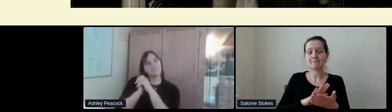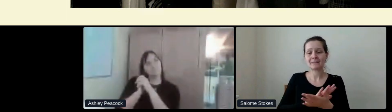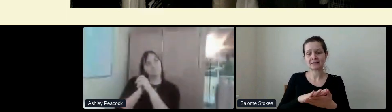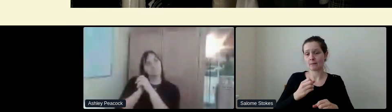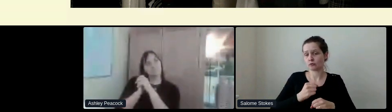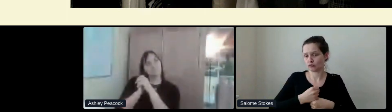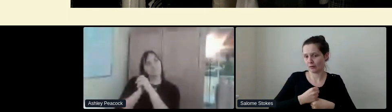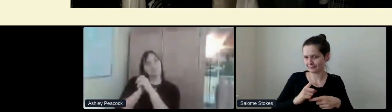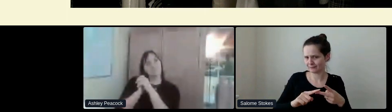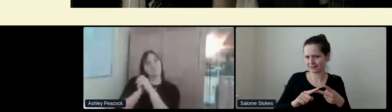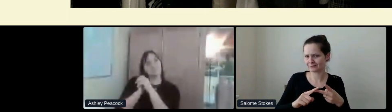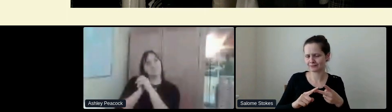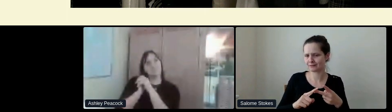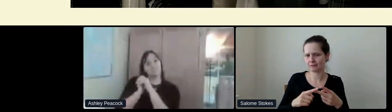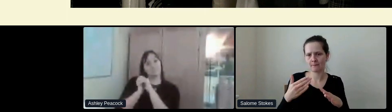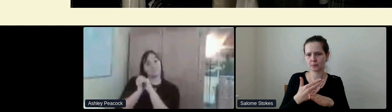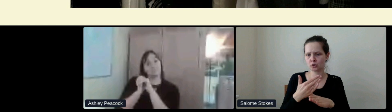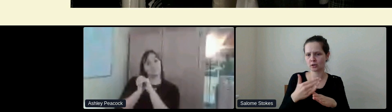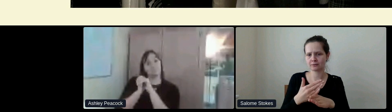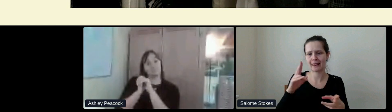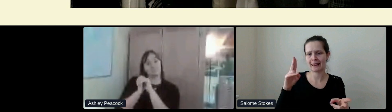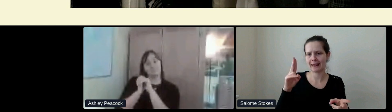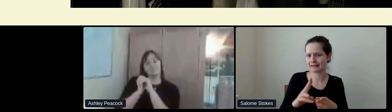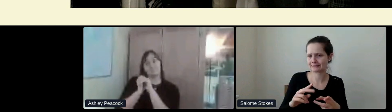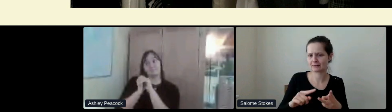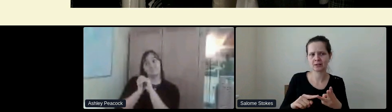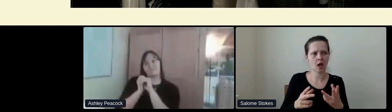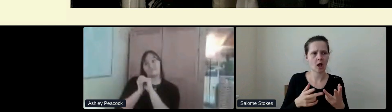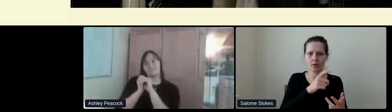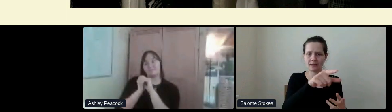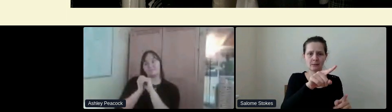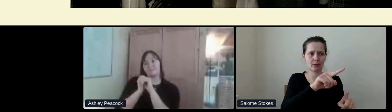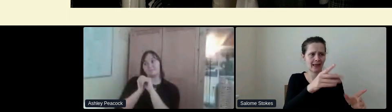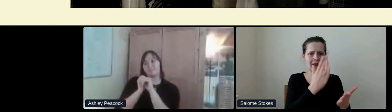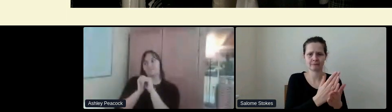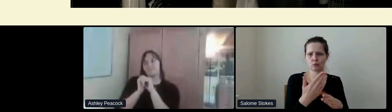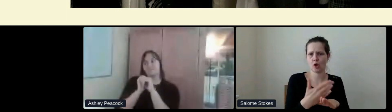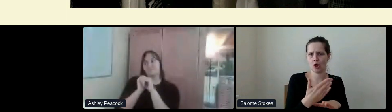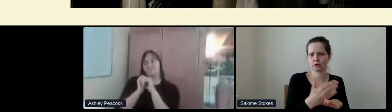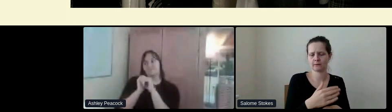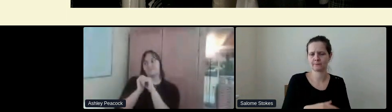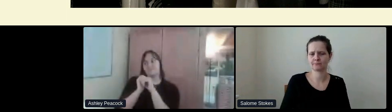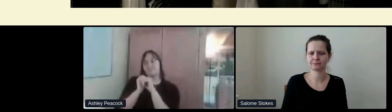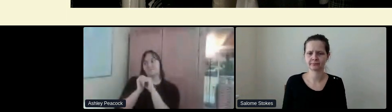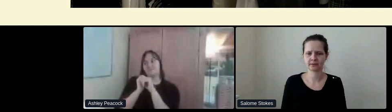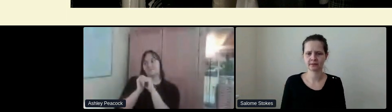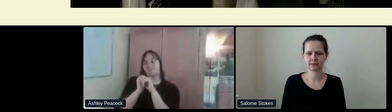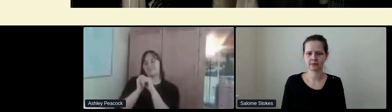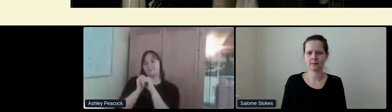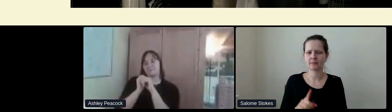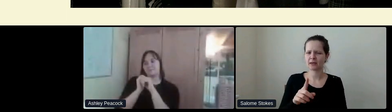so other people have to do it. But then you also get that kind of that that judgment towards you